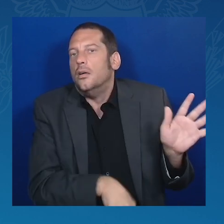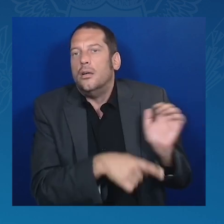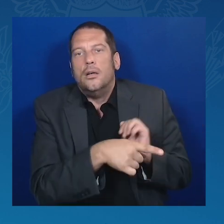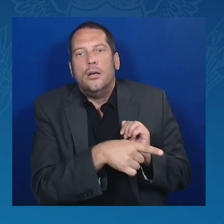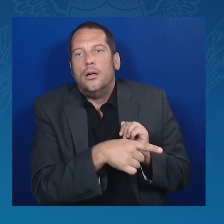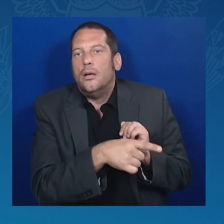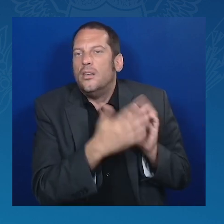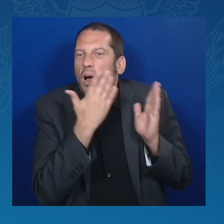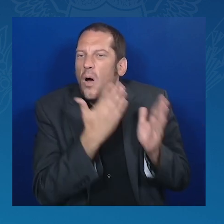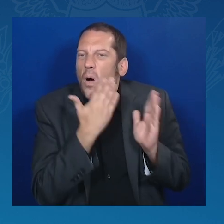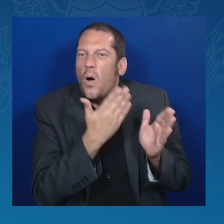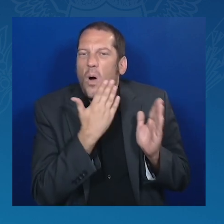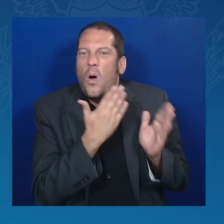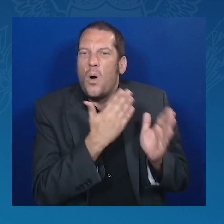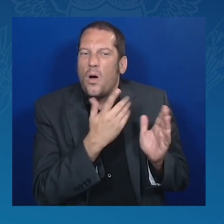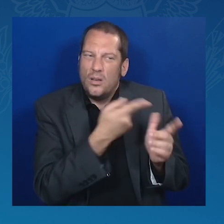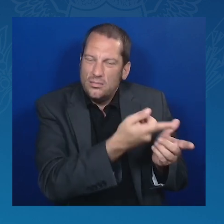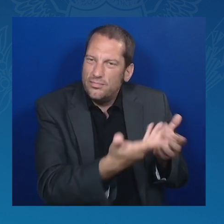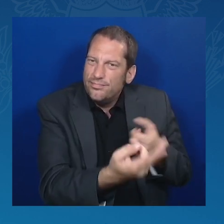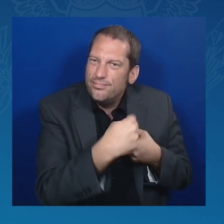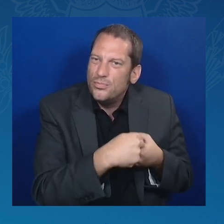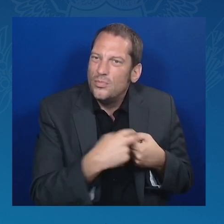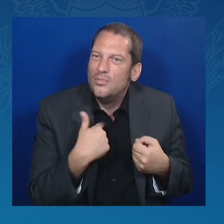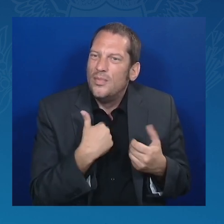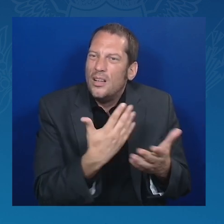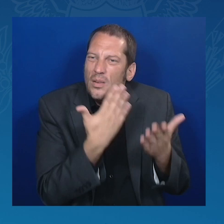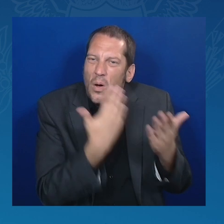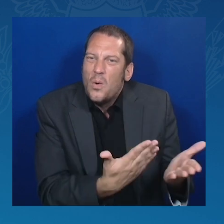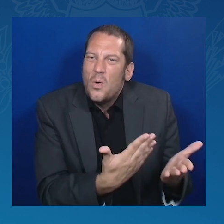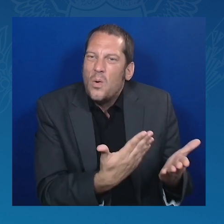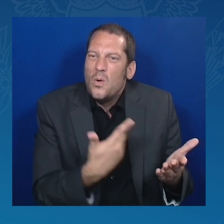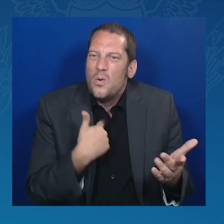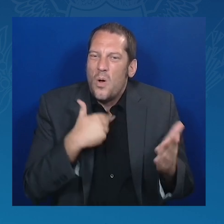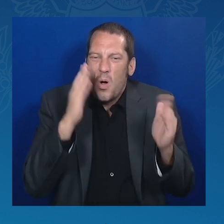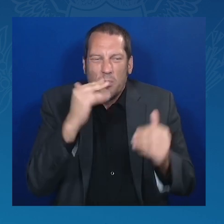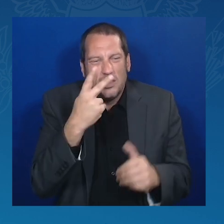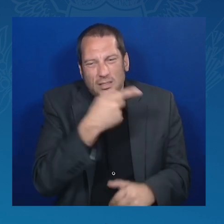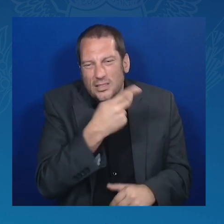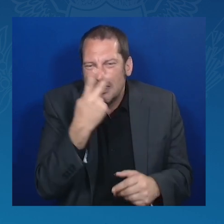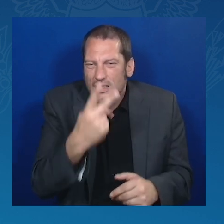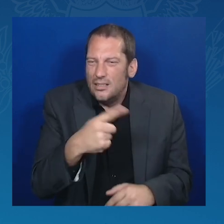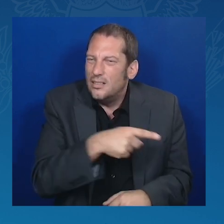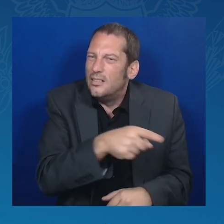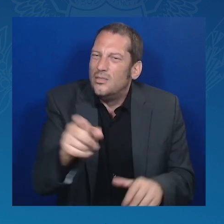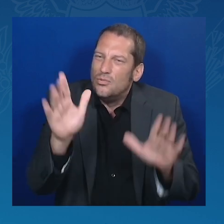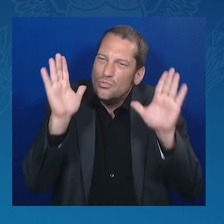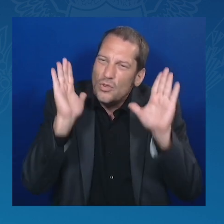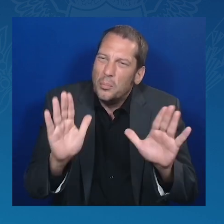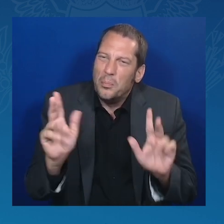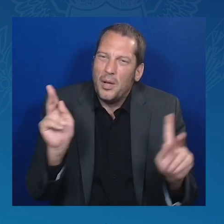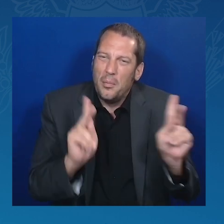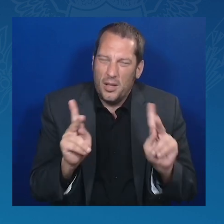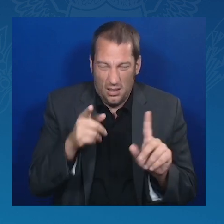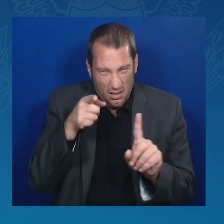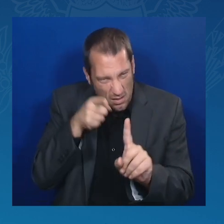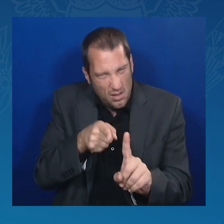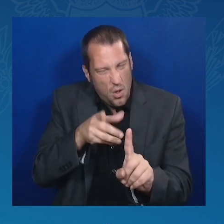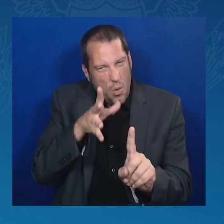I hope that you see all the incredible people, mainly women, in this room. And I hope that when you grow up,